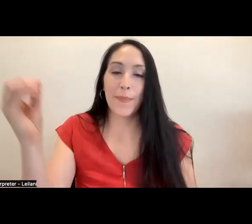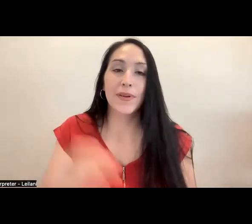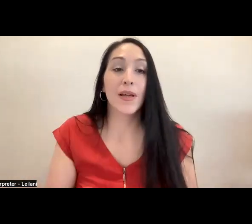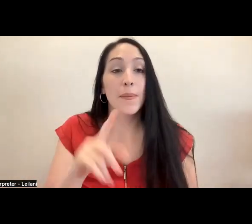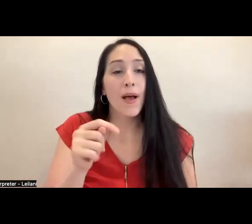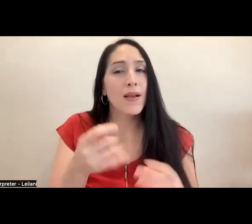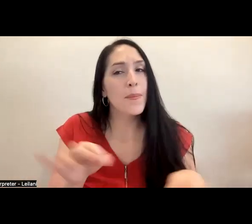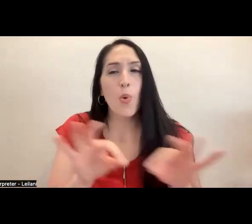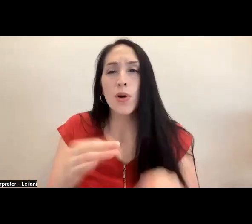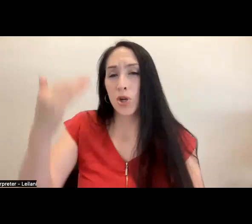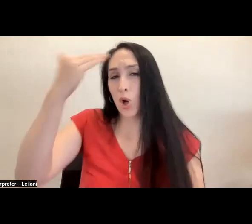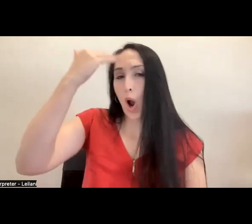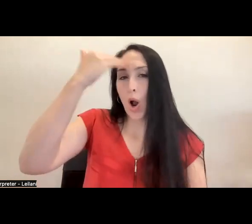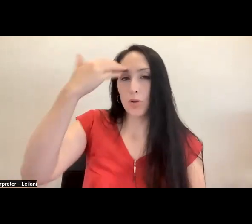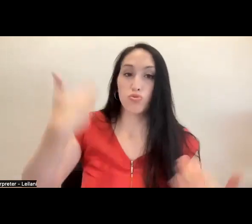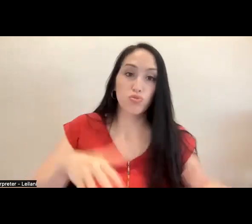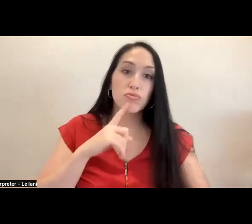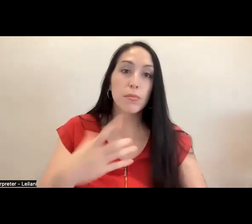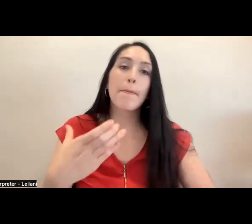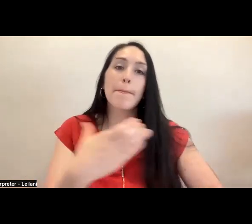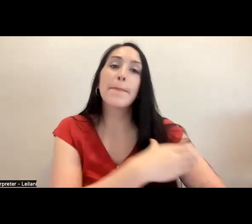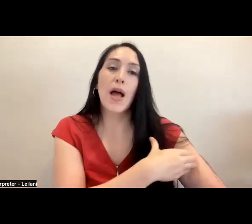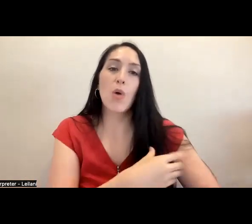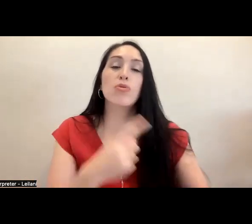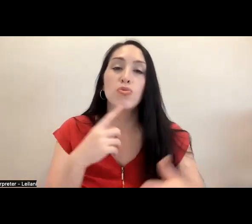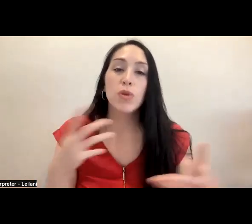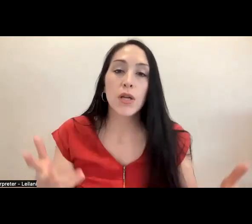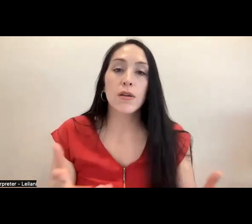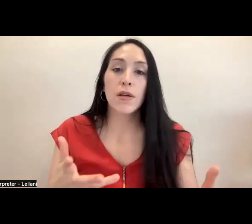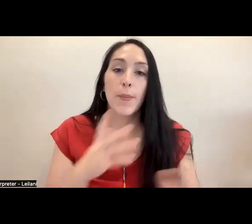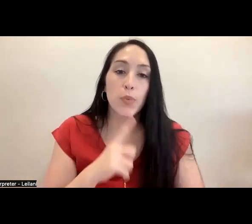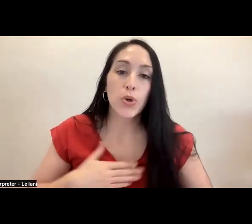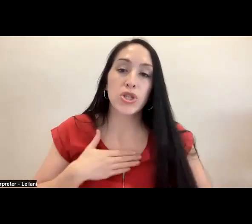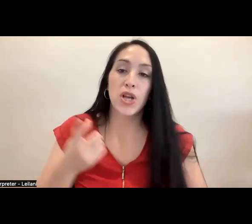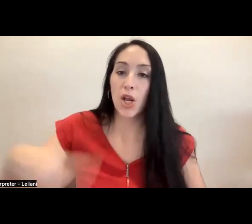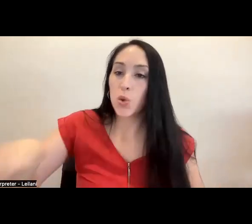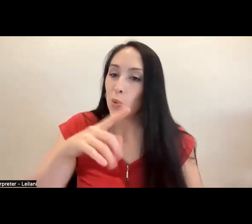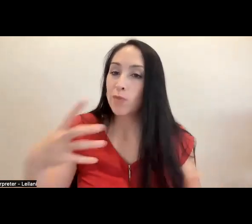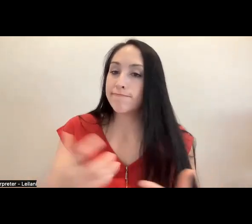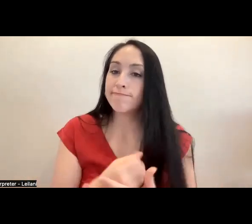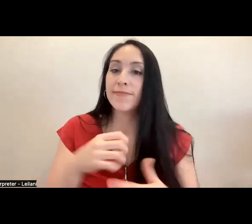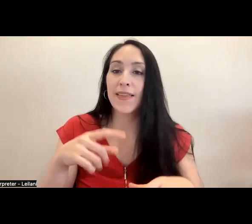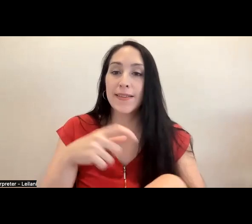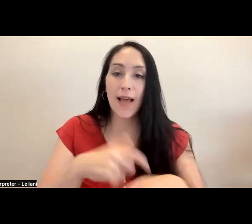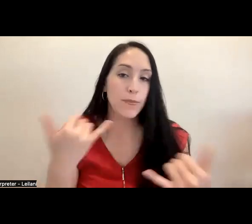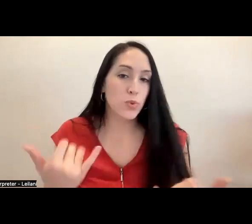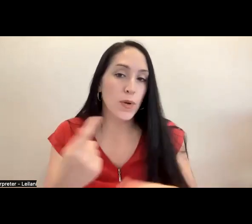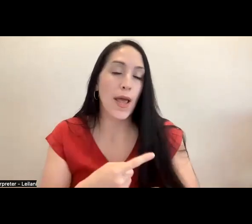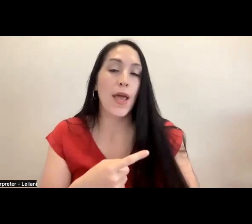and we appreciate each of you for taking time out of your day this morning to to learn more about this important topic, because I know I'm passionate.